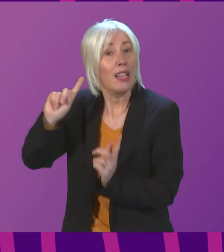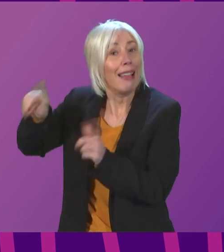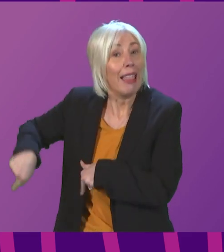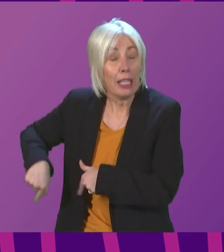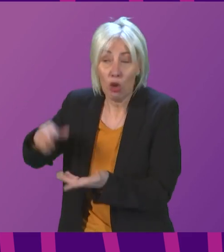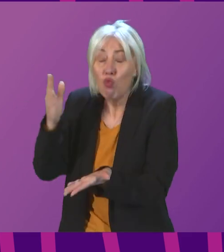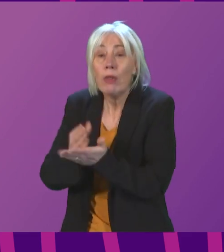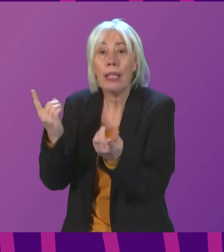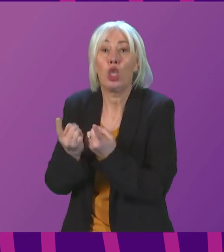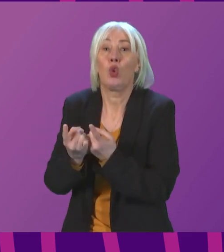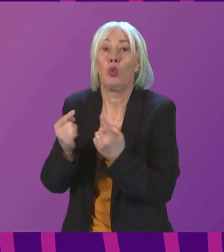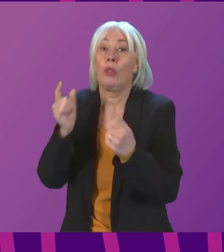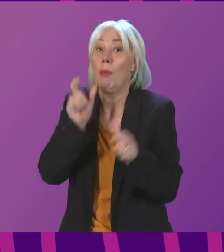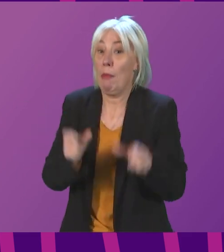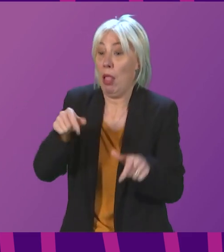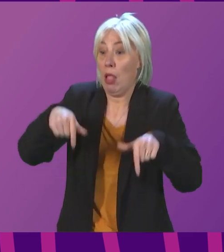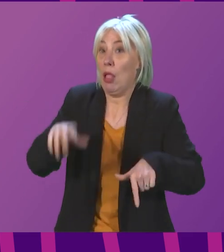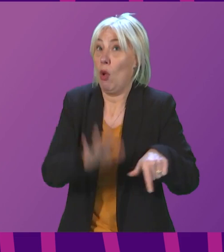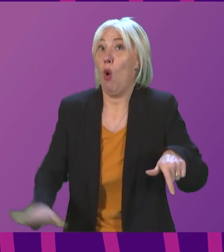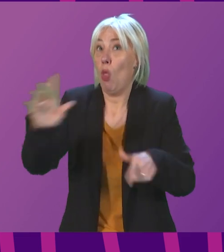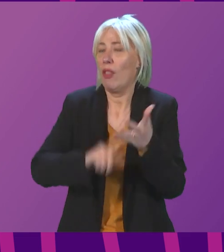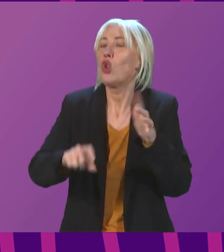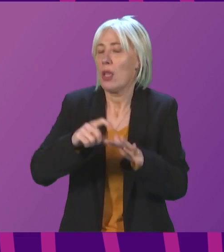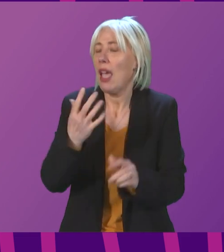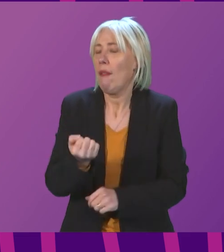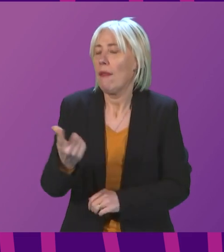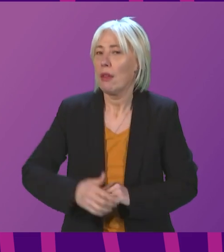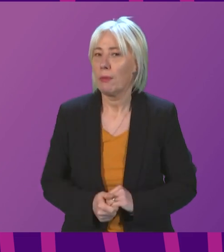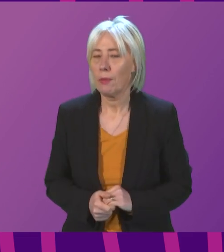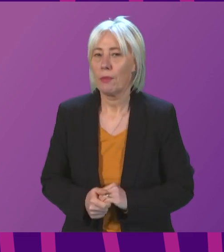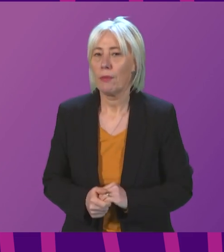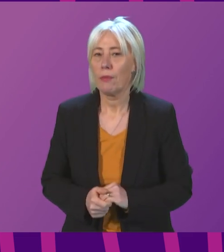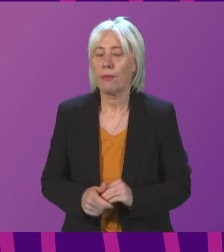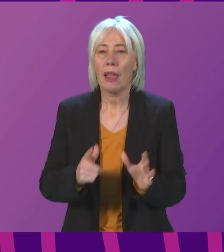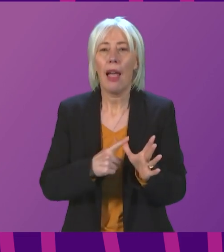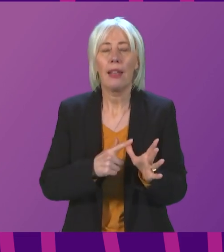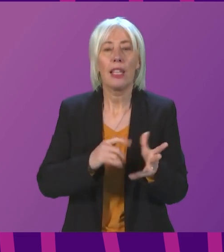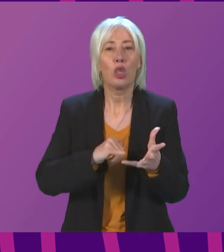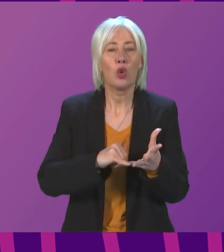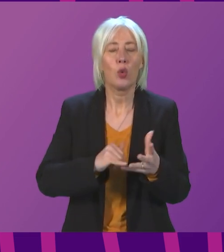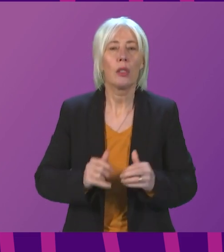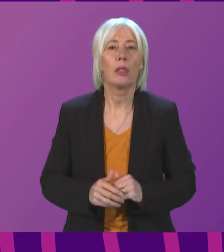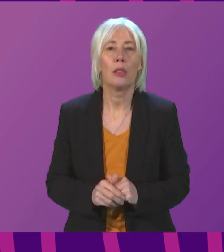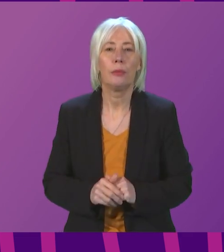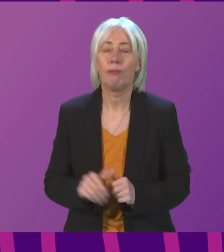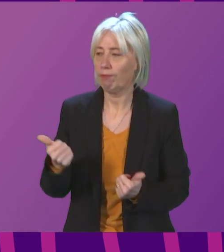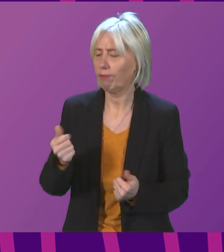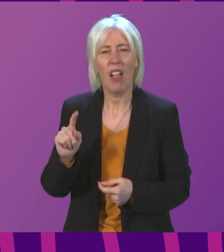Government is neglecting the real issue that people are facing right across the country.